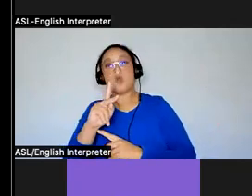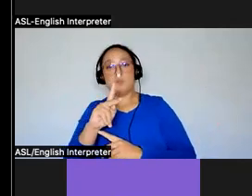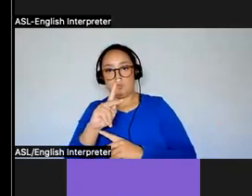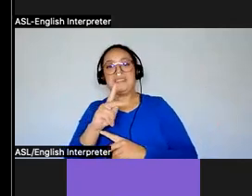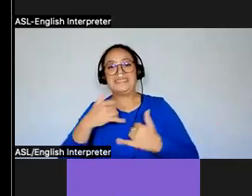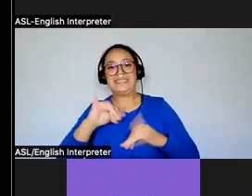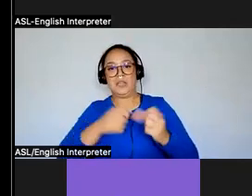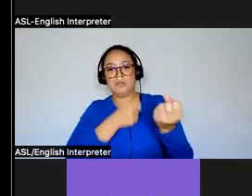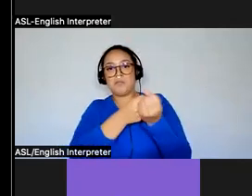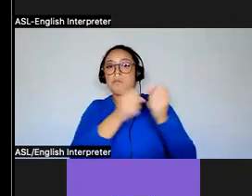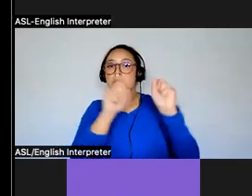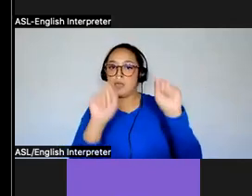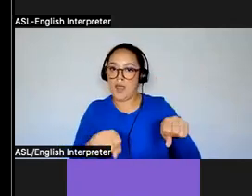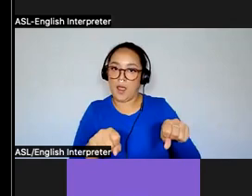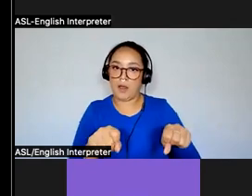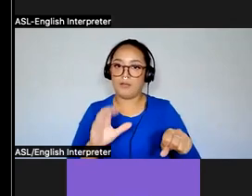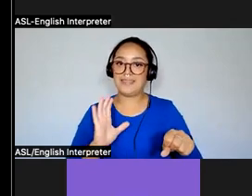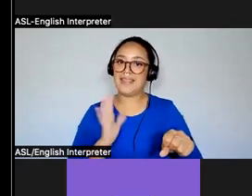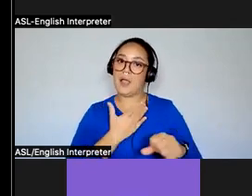campaign.